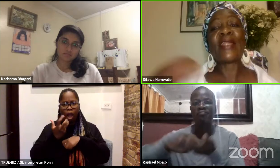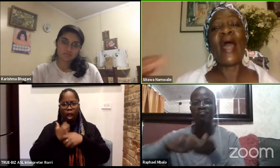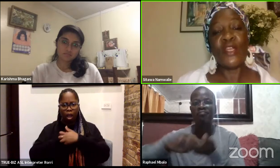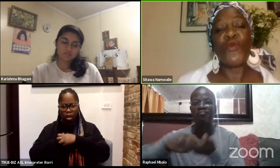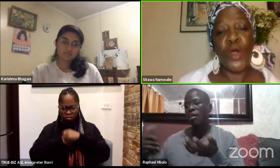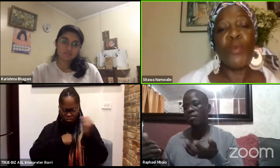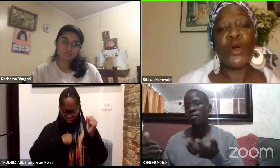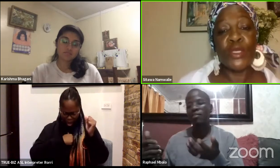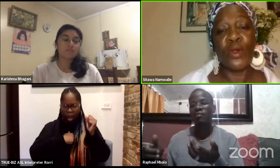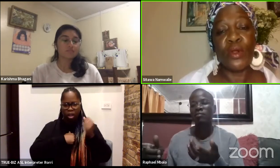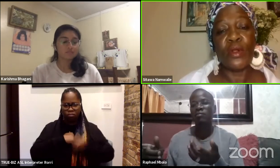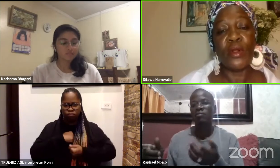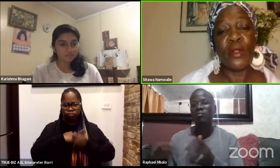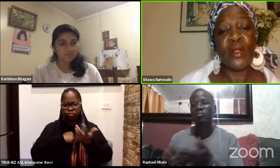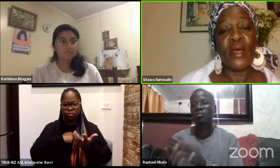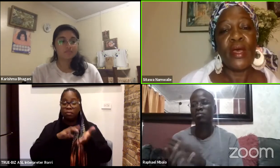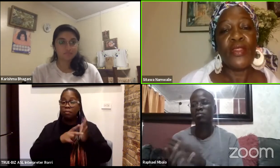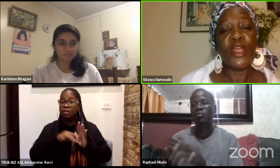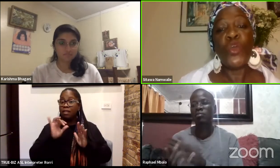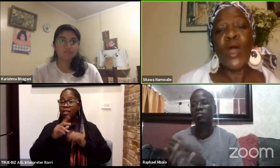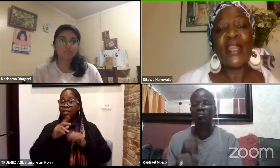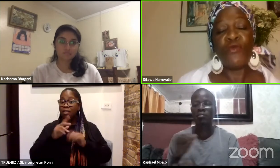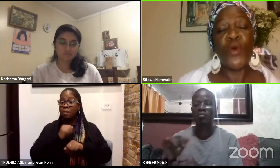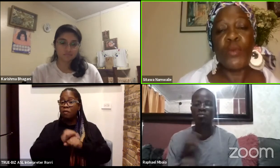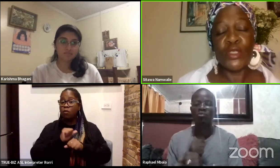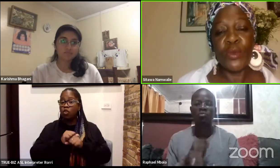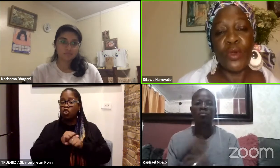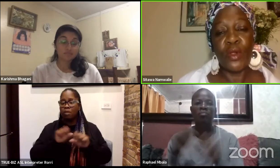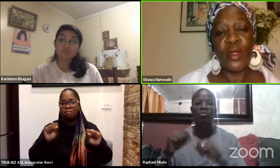that kind of work possible, the new kind of work possible.